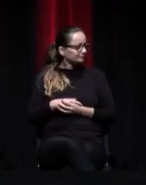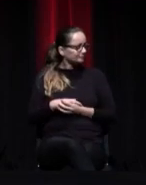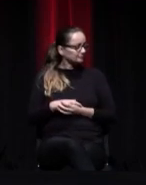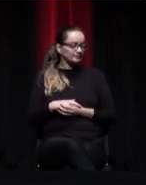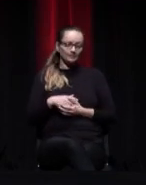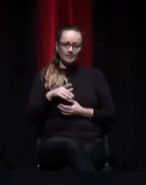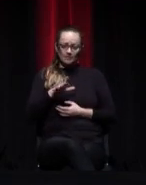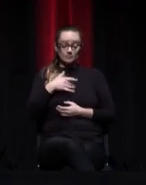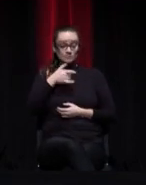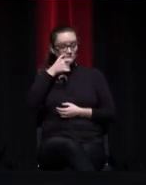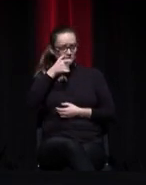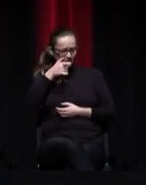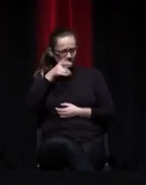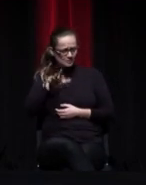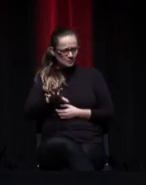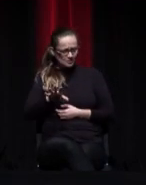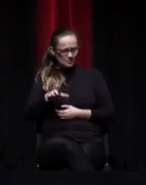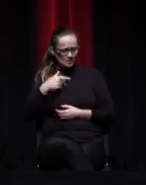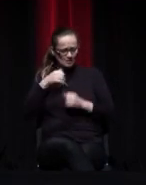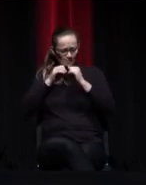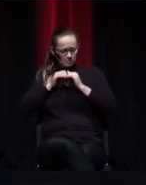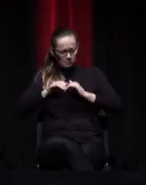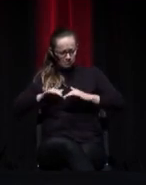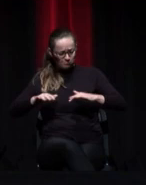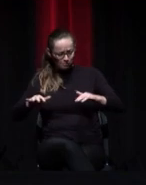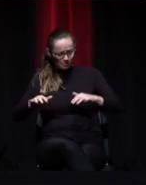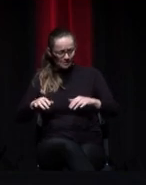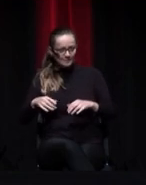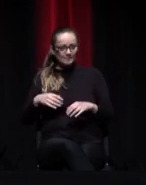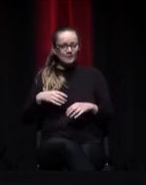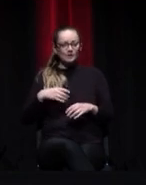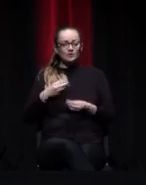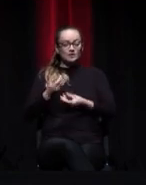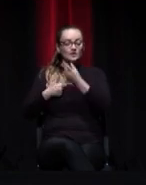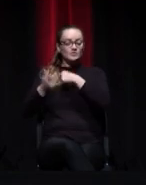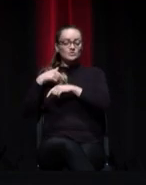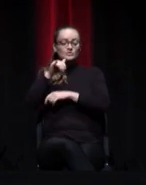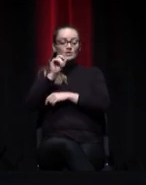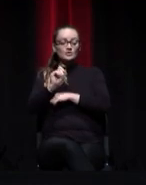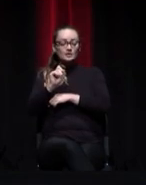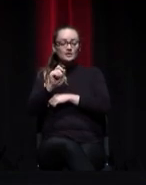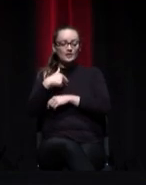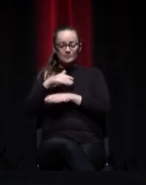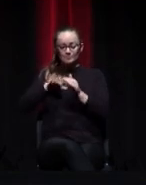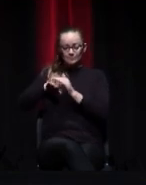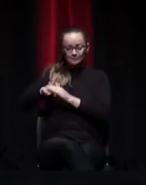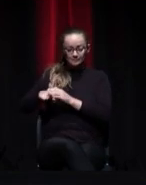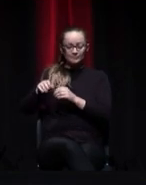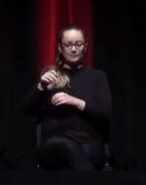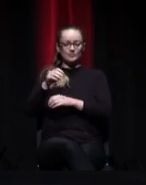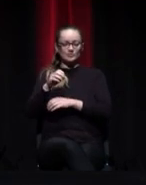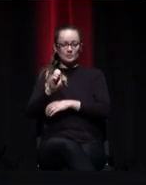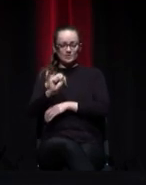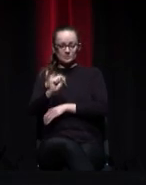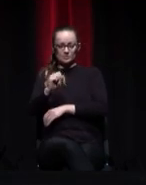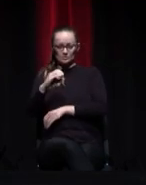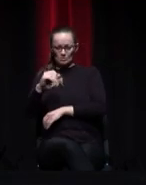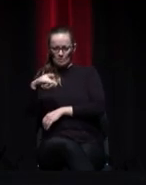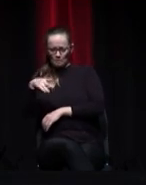That’s very interesting. It's a violent expansion of what we could call the scope of the word, the scope of democracy.